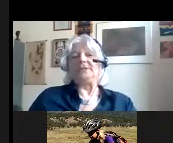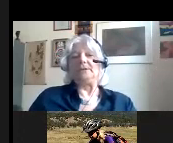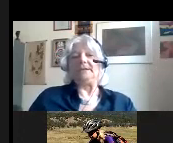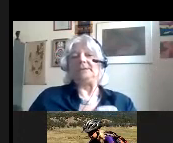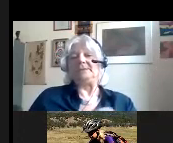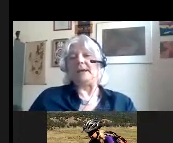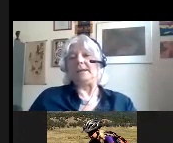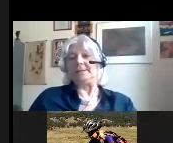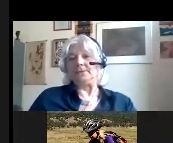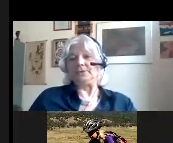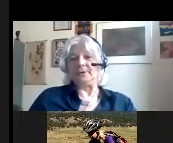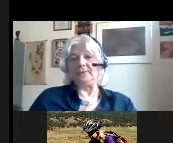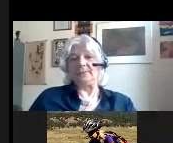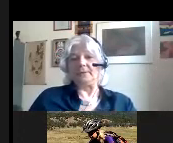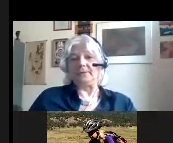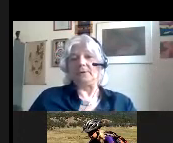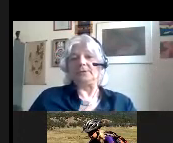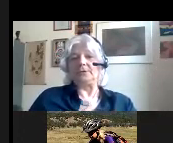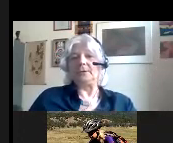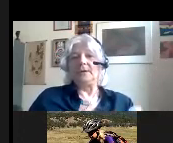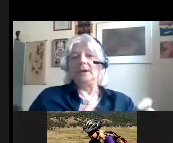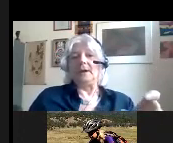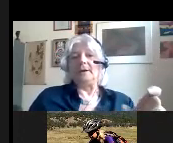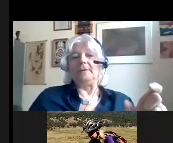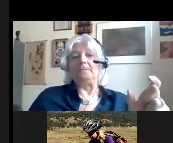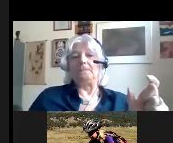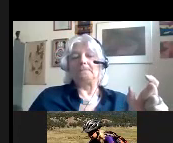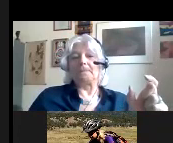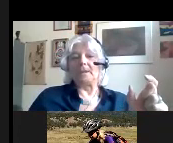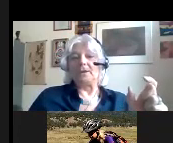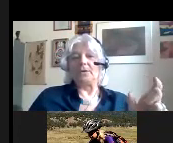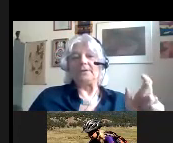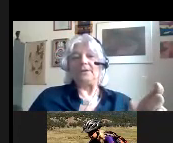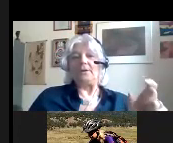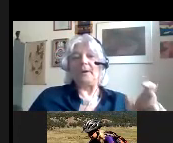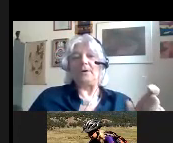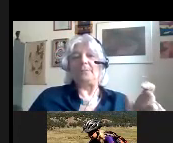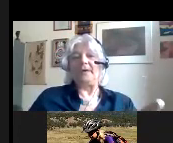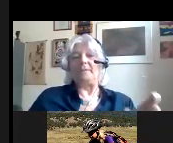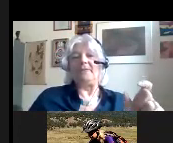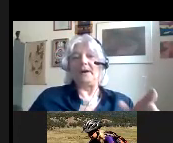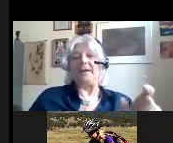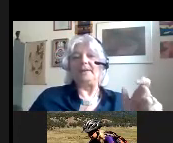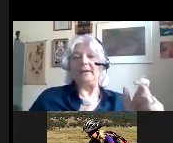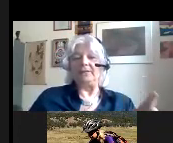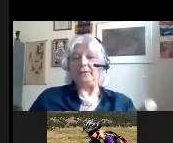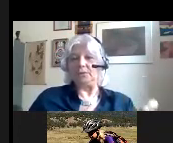needs some solace and nurturing from their own culture, you can still help them find individuals